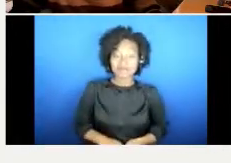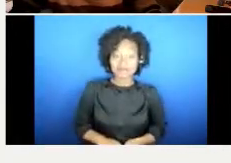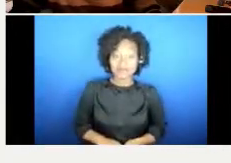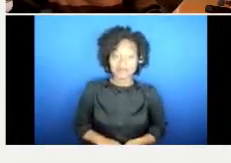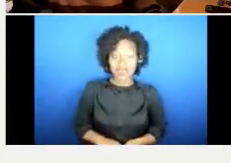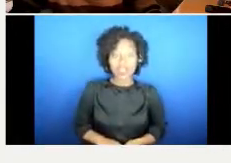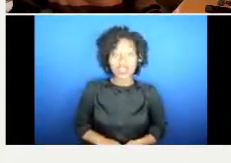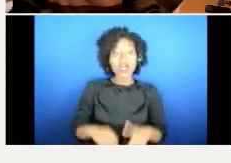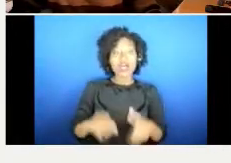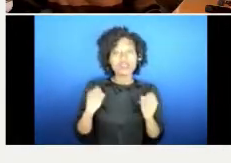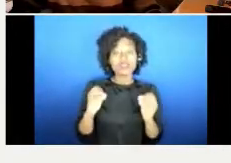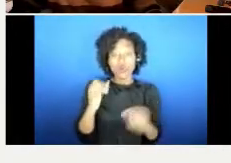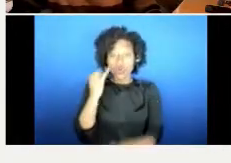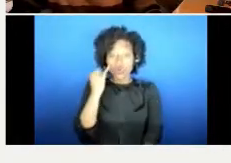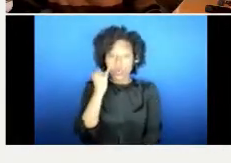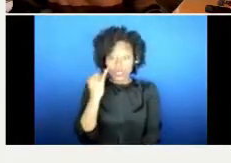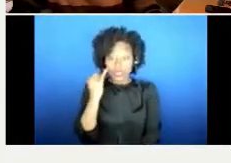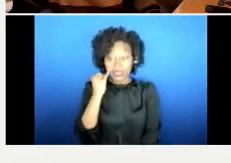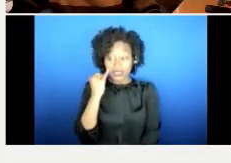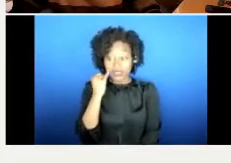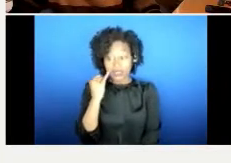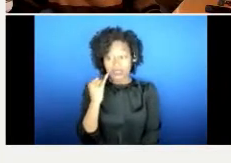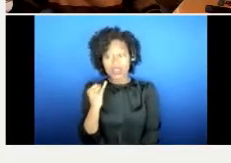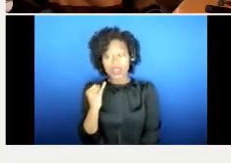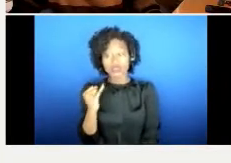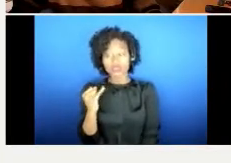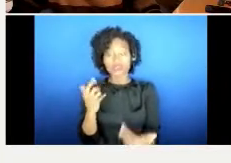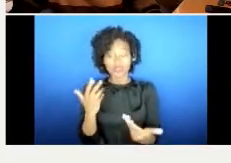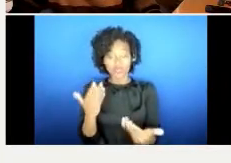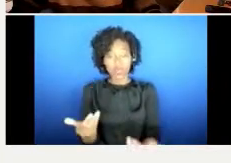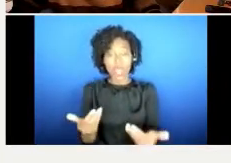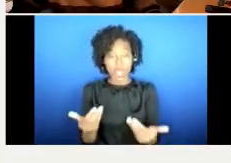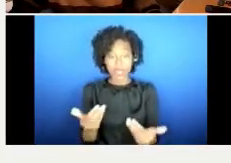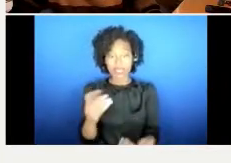you go to a module in edit mode, by default it is